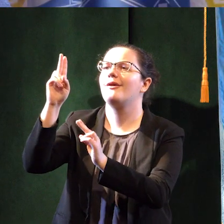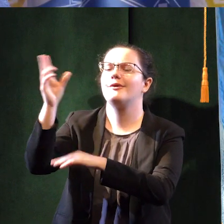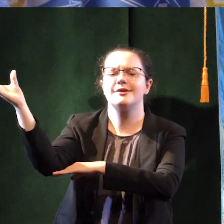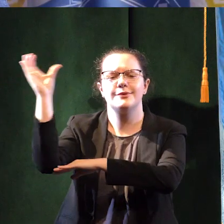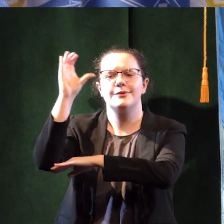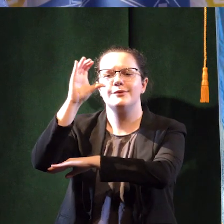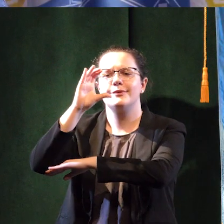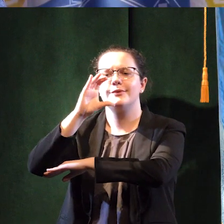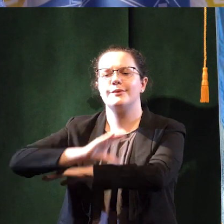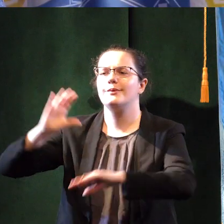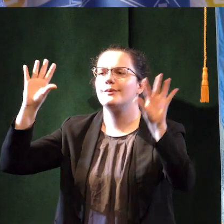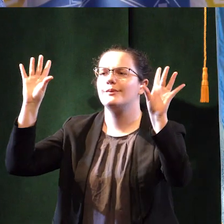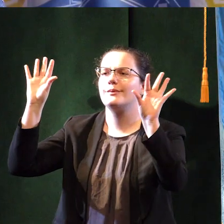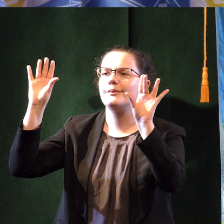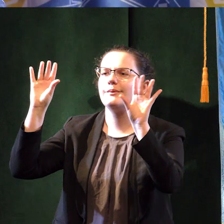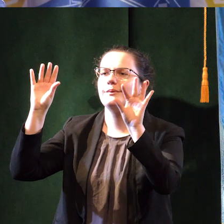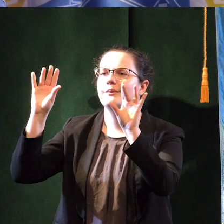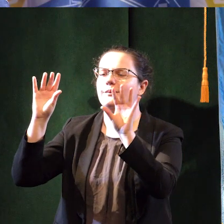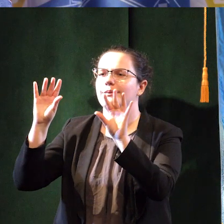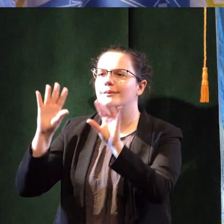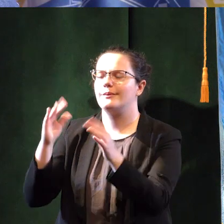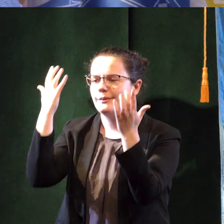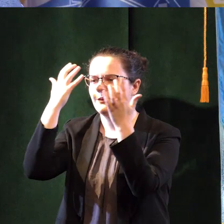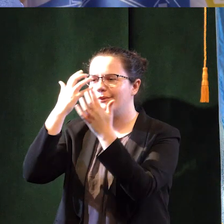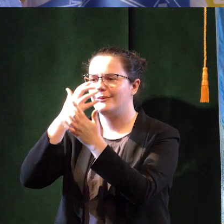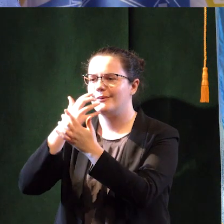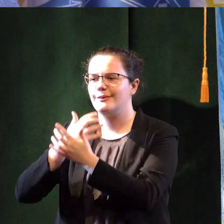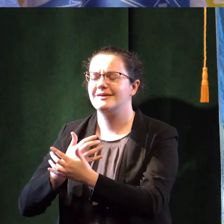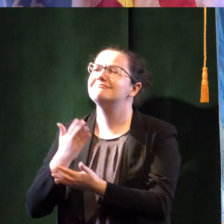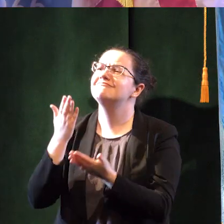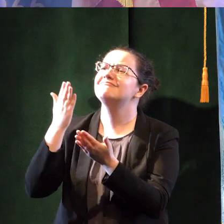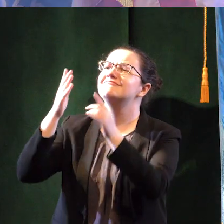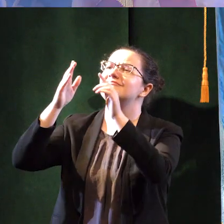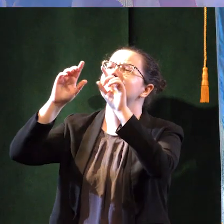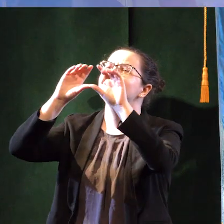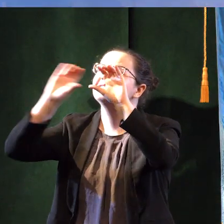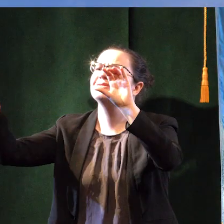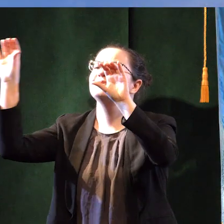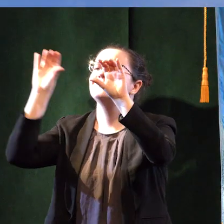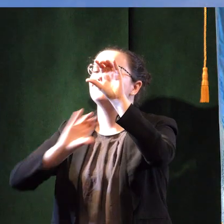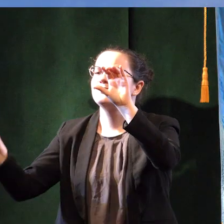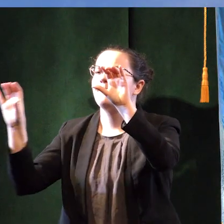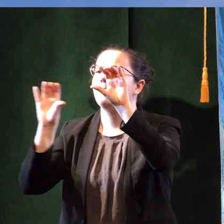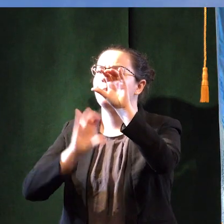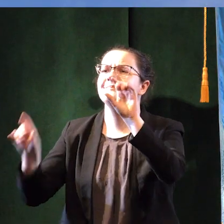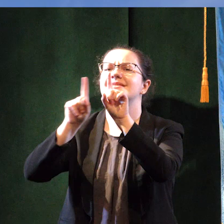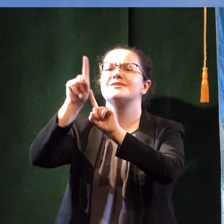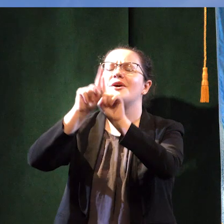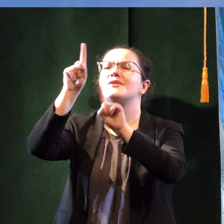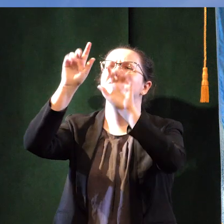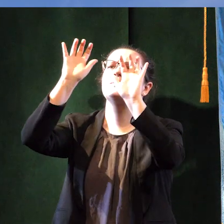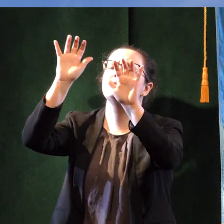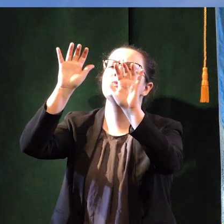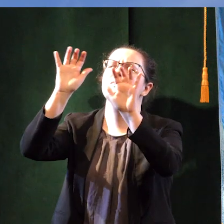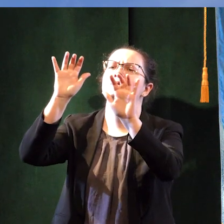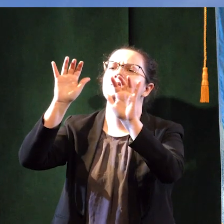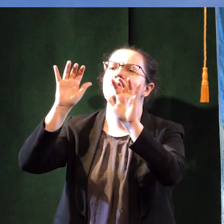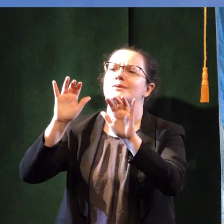twilight's last gleaming whose broad stripes and bright stars through the